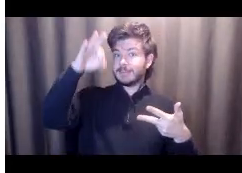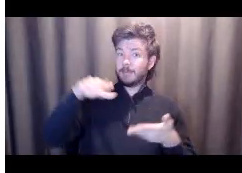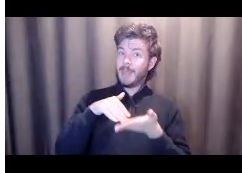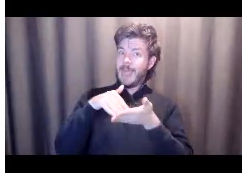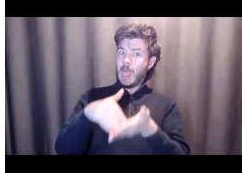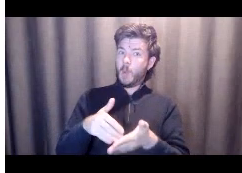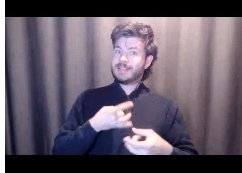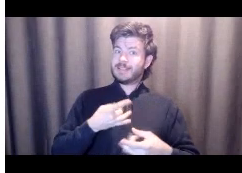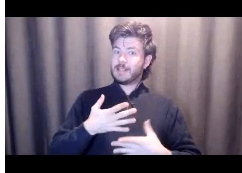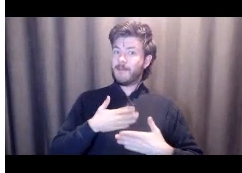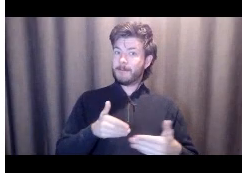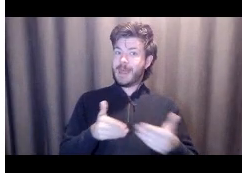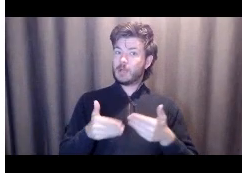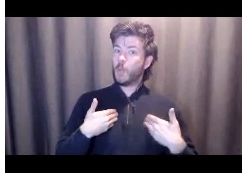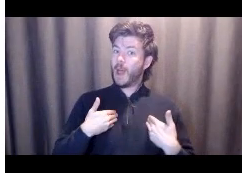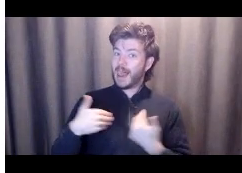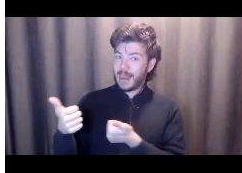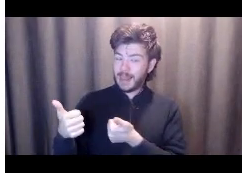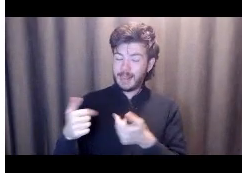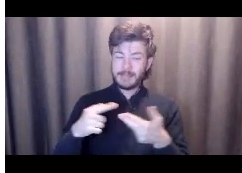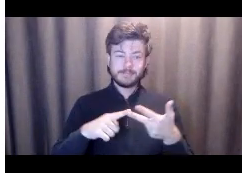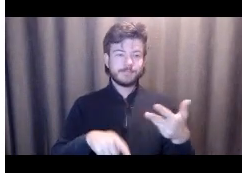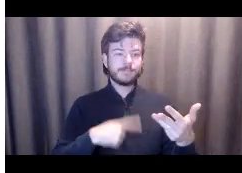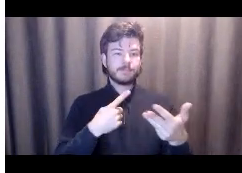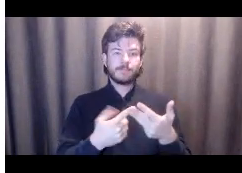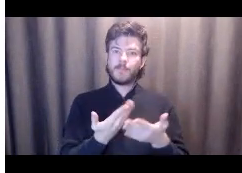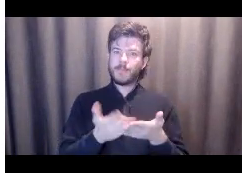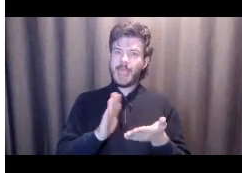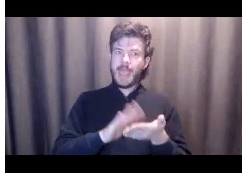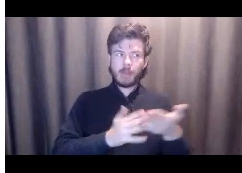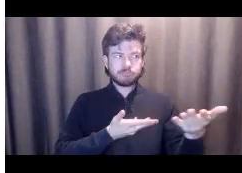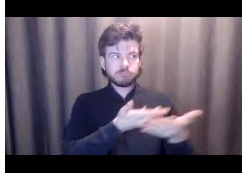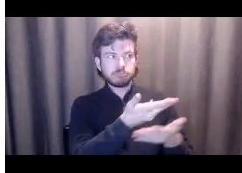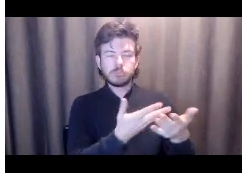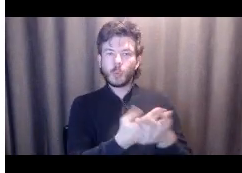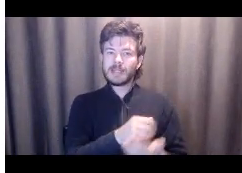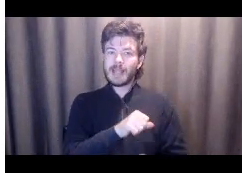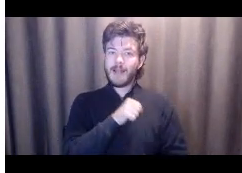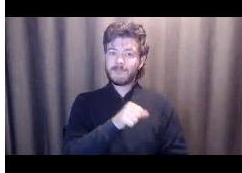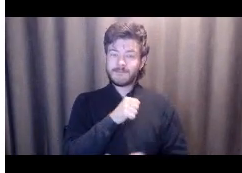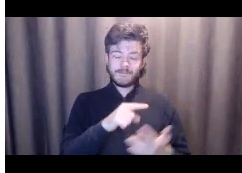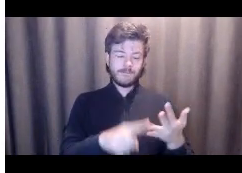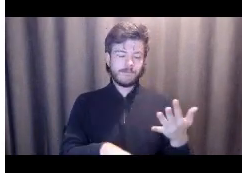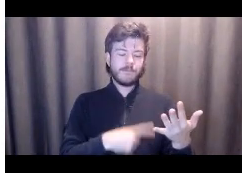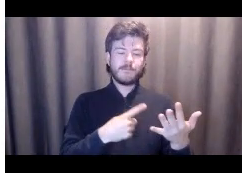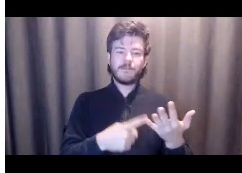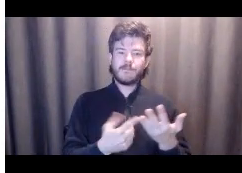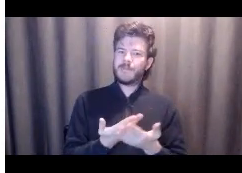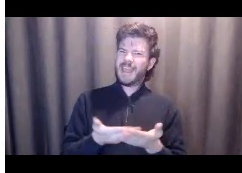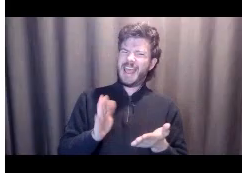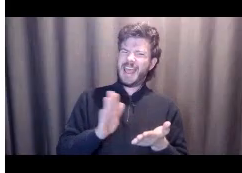directly engaging staff, and avoiding common mistakes.